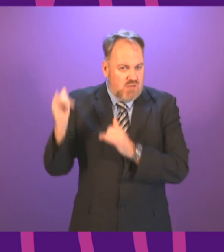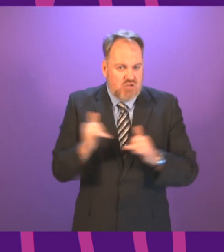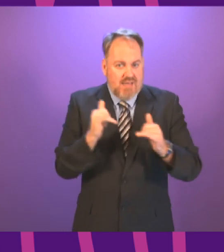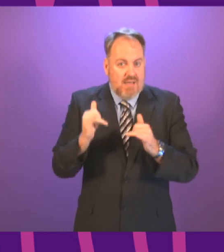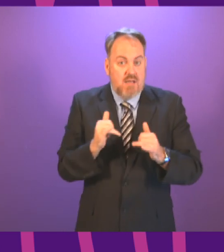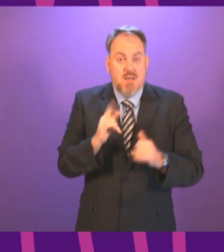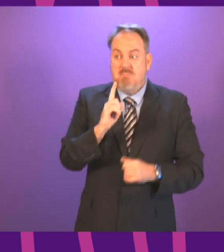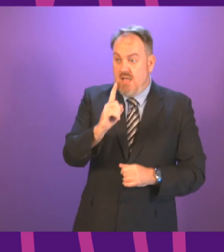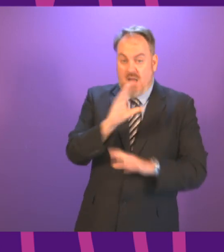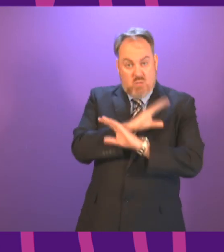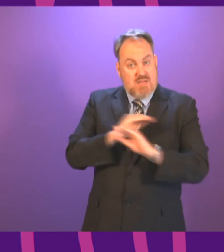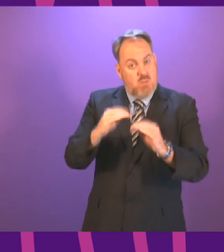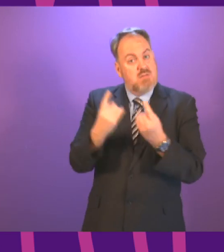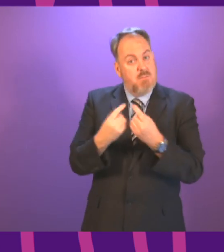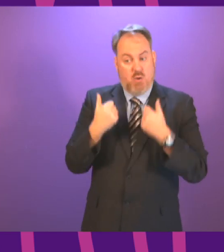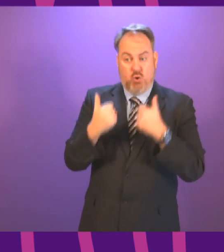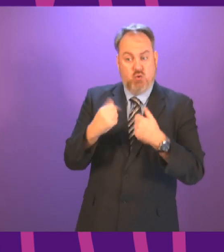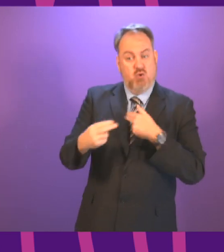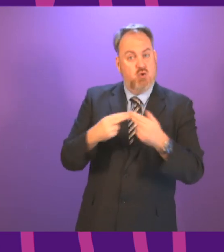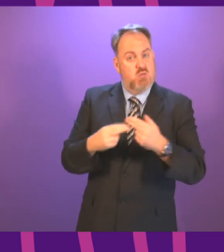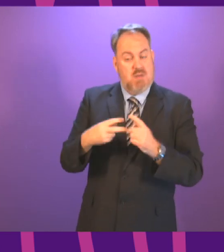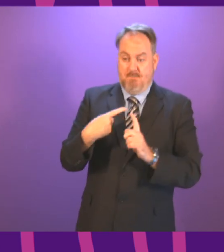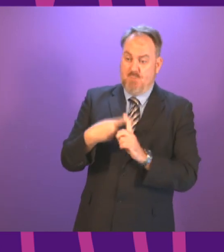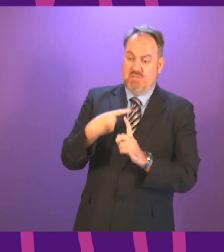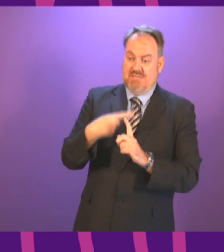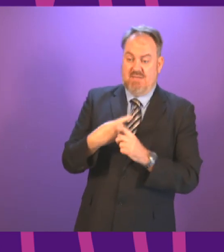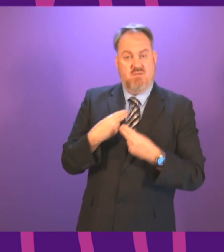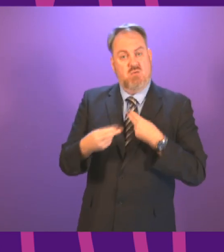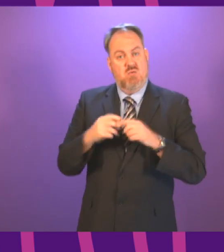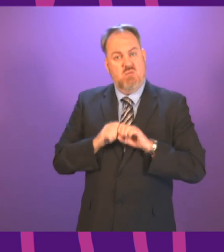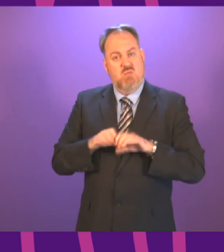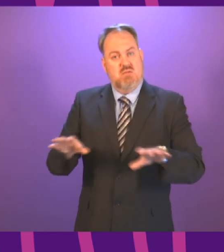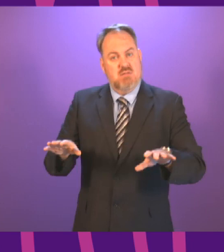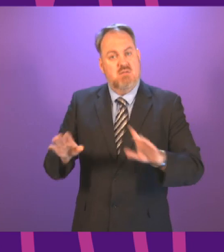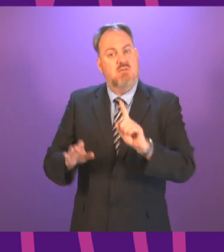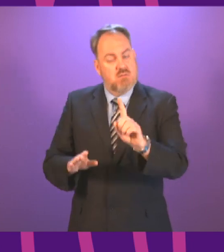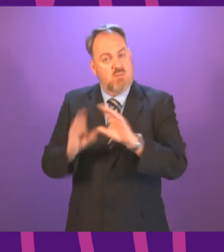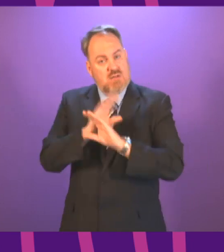The positive news—I caveat this with all the warnings about there being no room for